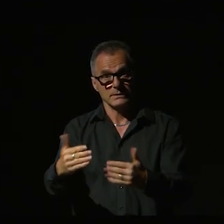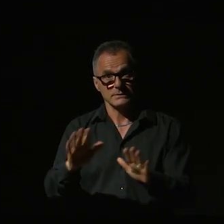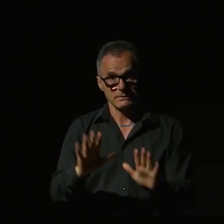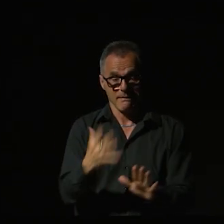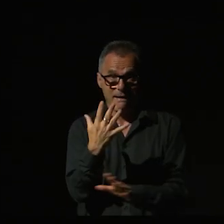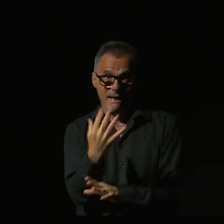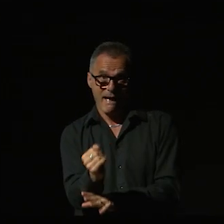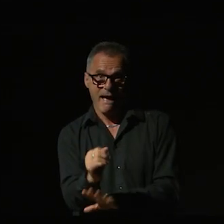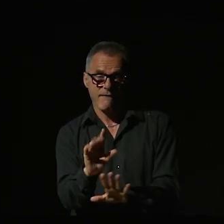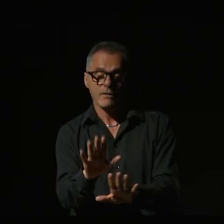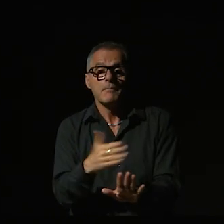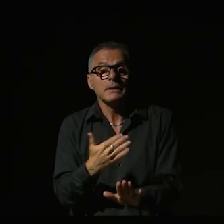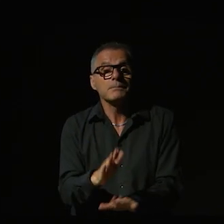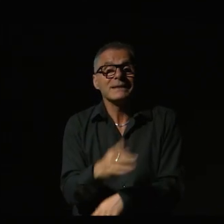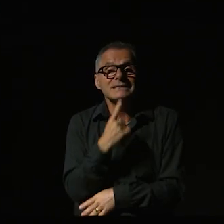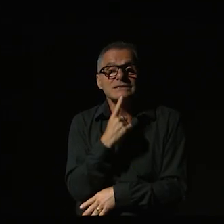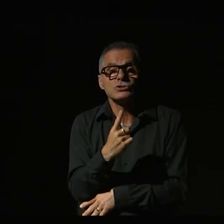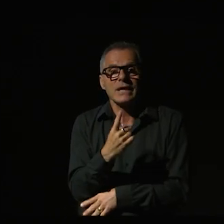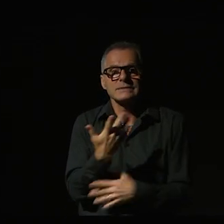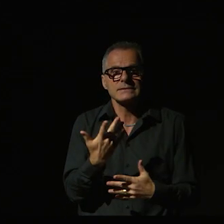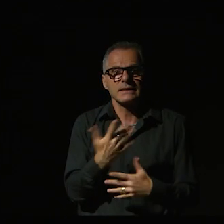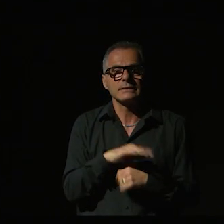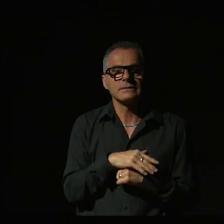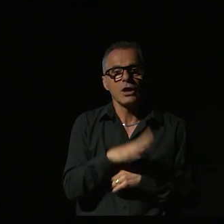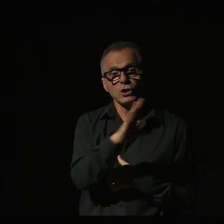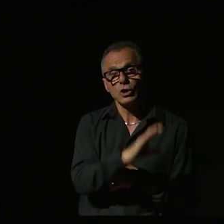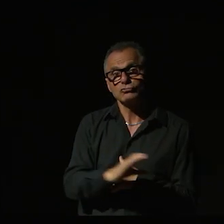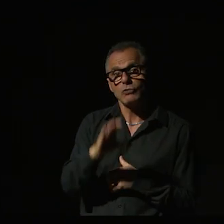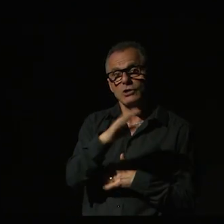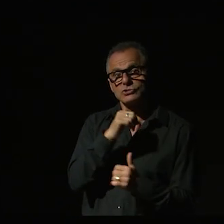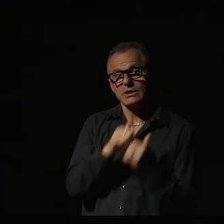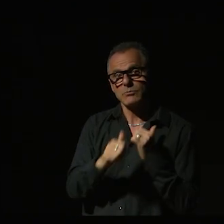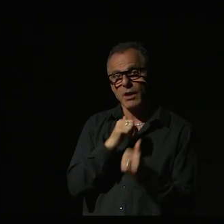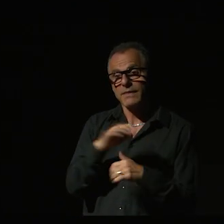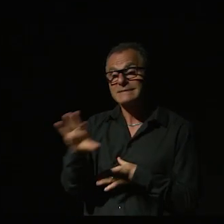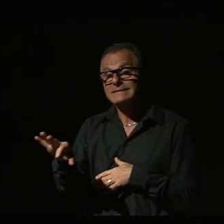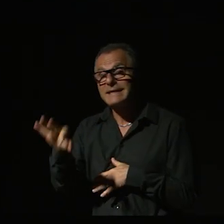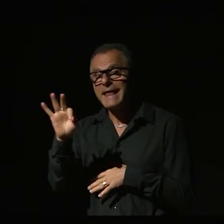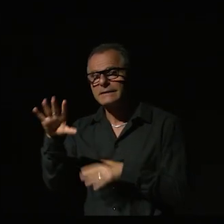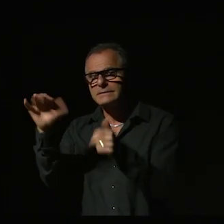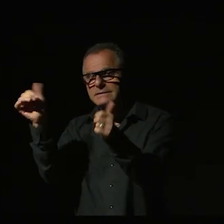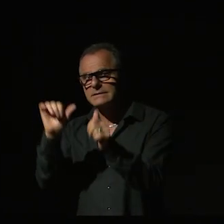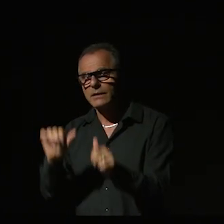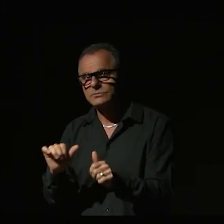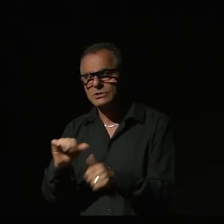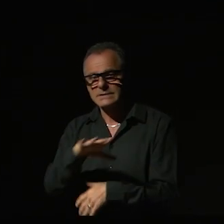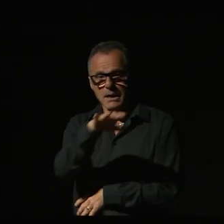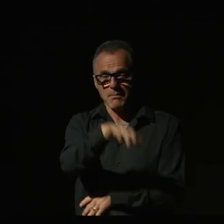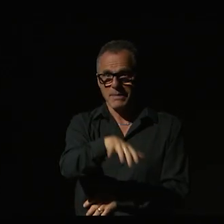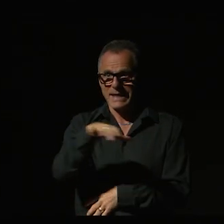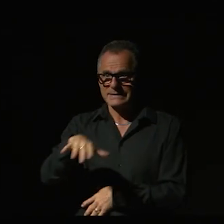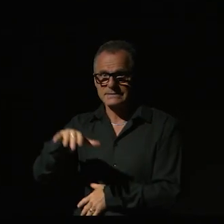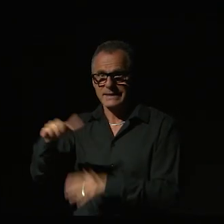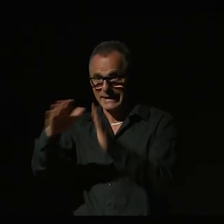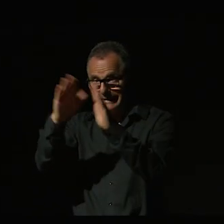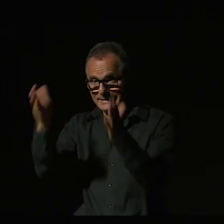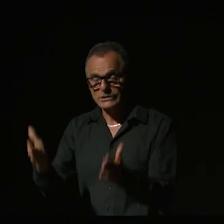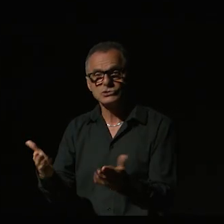and it has been suggested that the Carracci may have had a hand in the selection of the 10 sculptures that were placed in the niches in gallery.